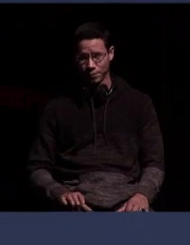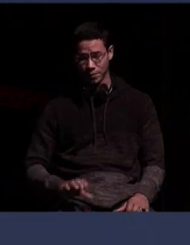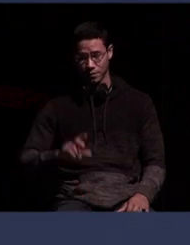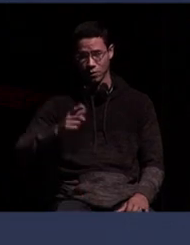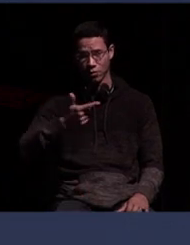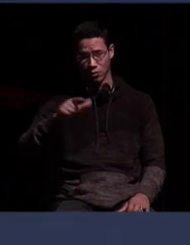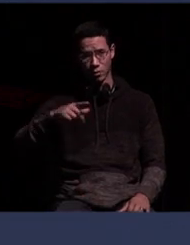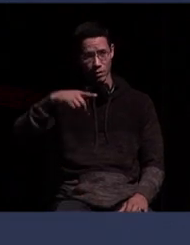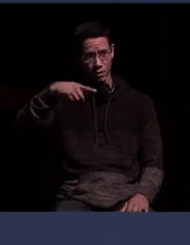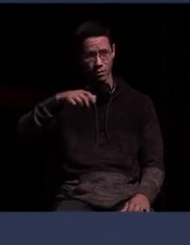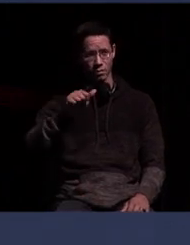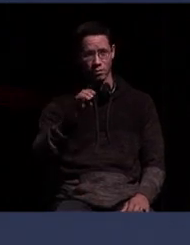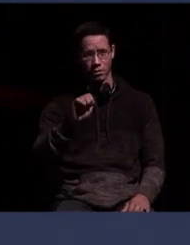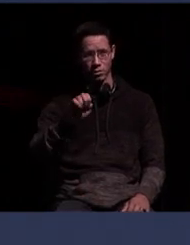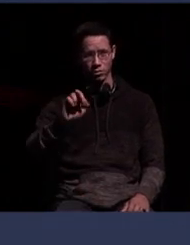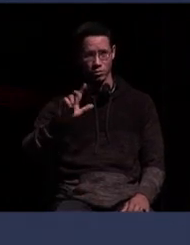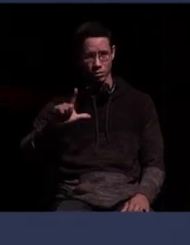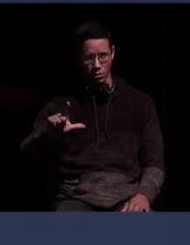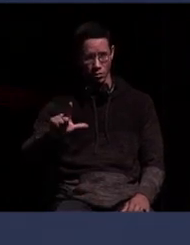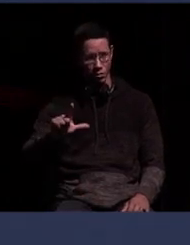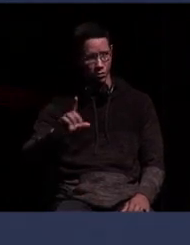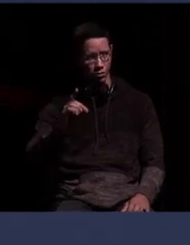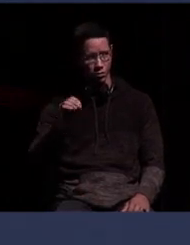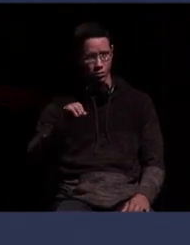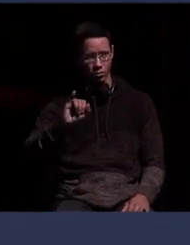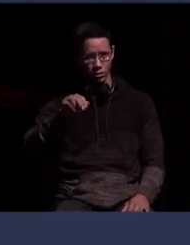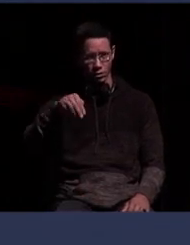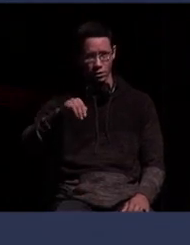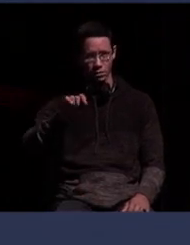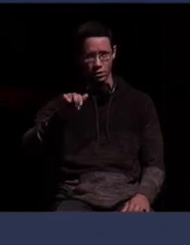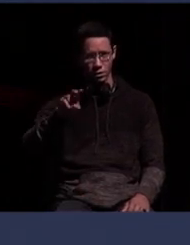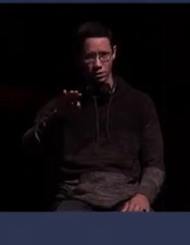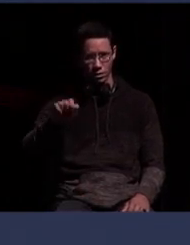and other locally active NGOs